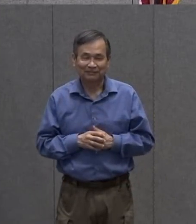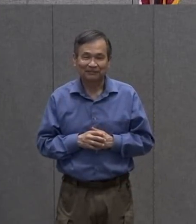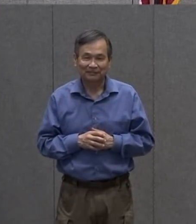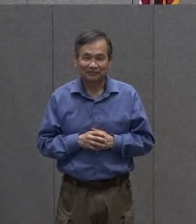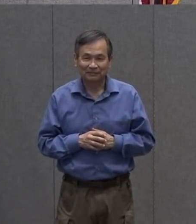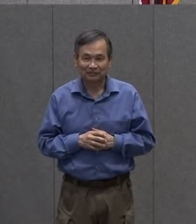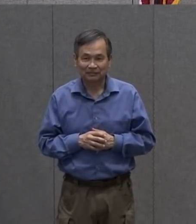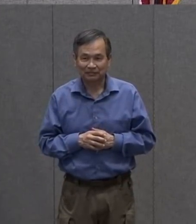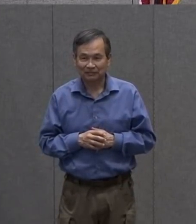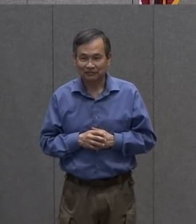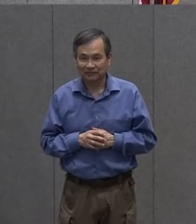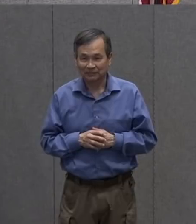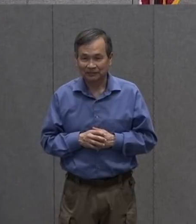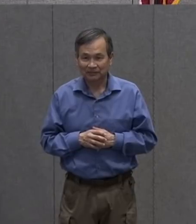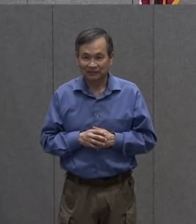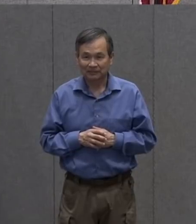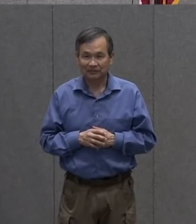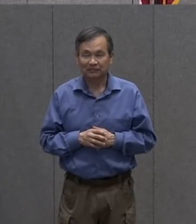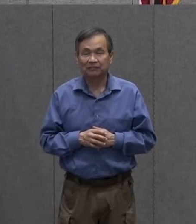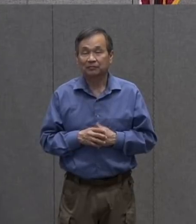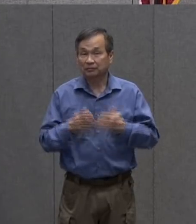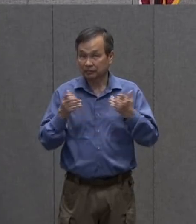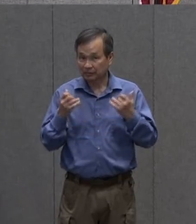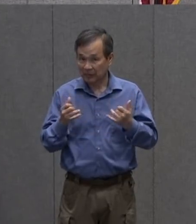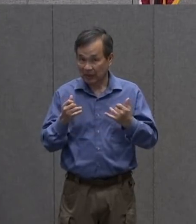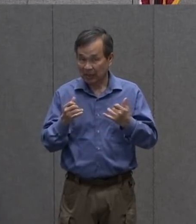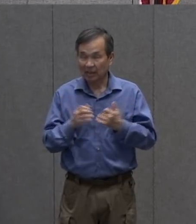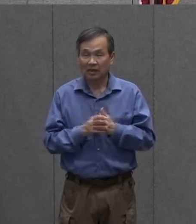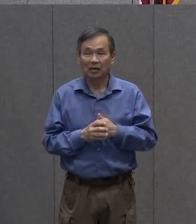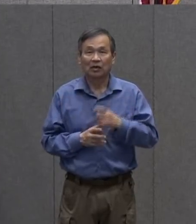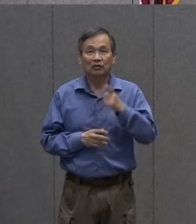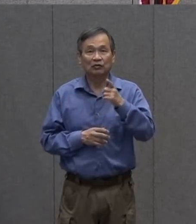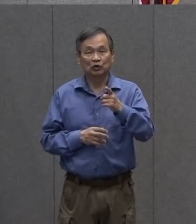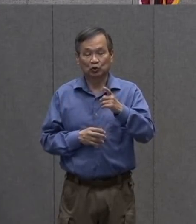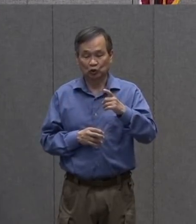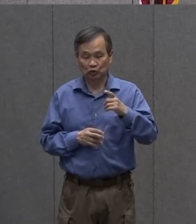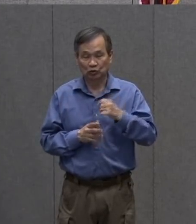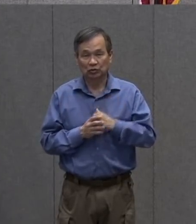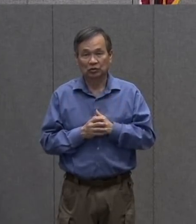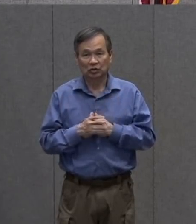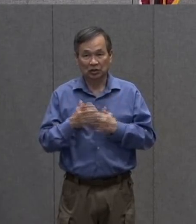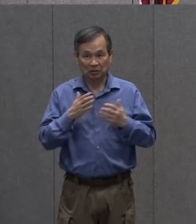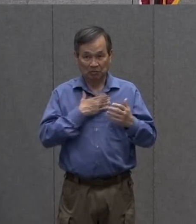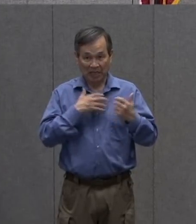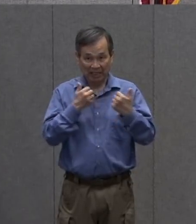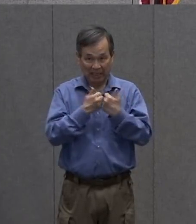Remember that. Okay, so if you were to look at my game,